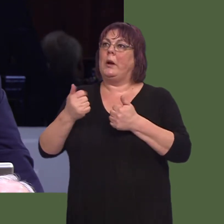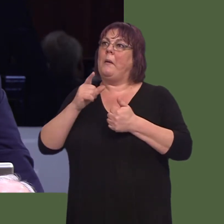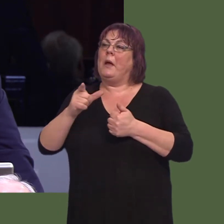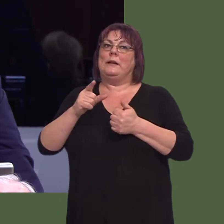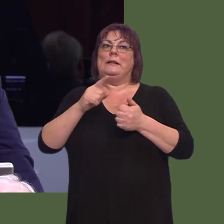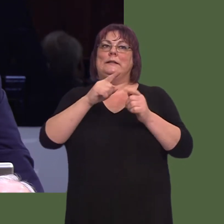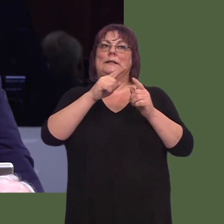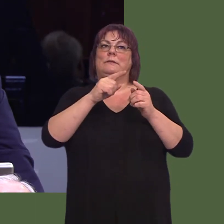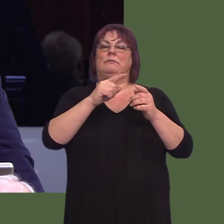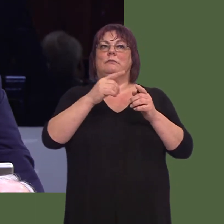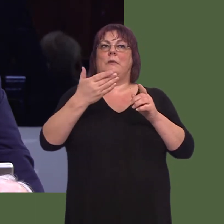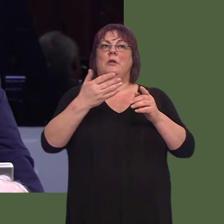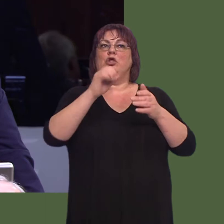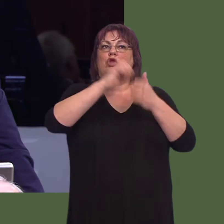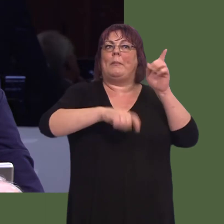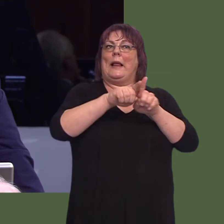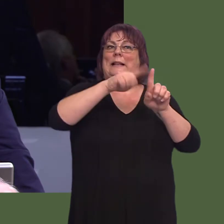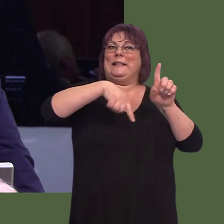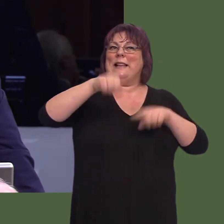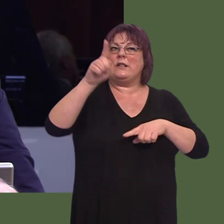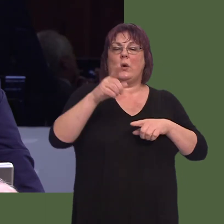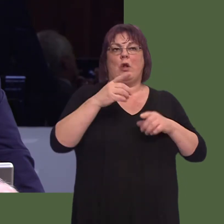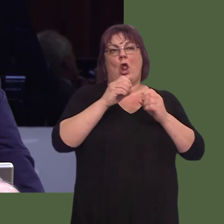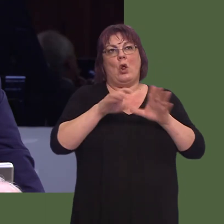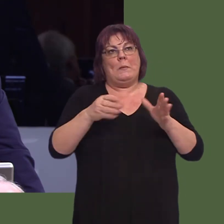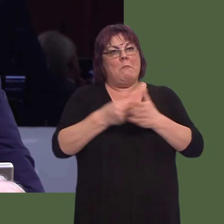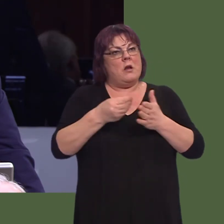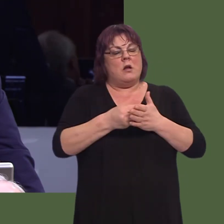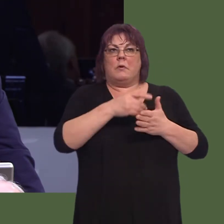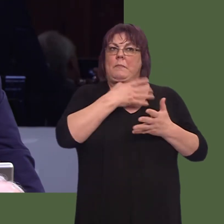from shoplifting since bringing in automation in the form of self-scanning machines.